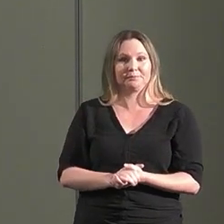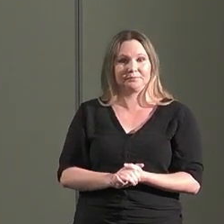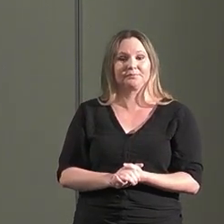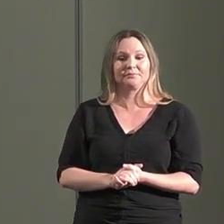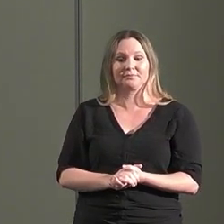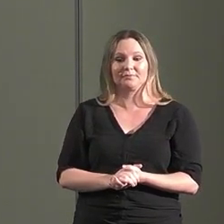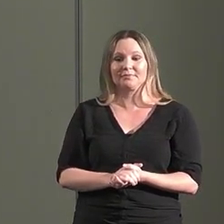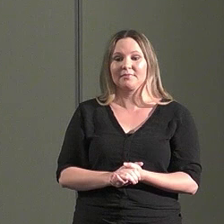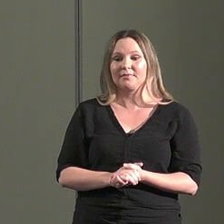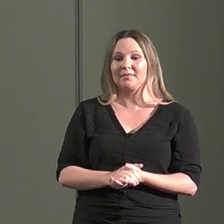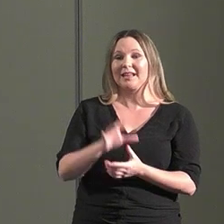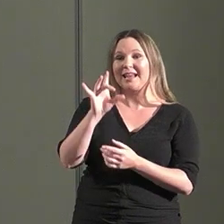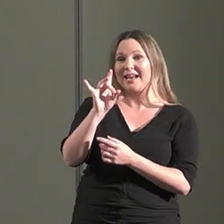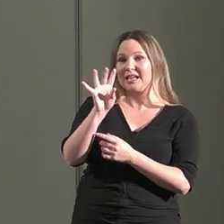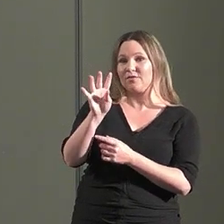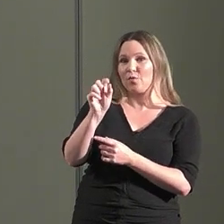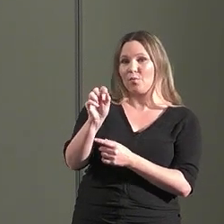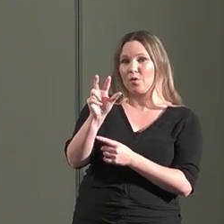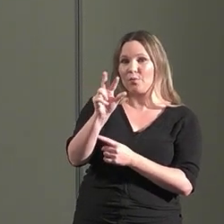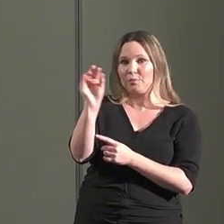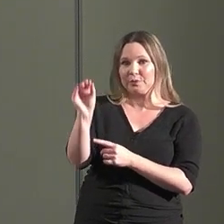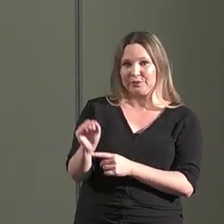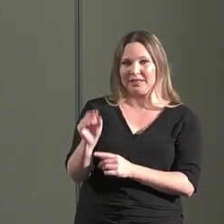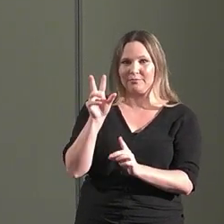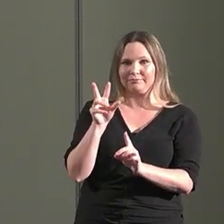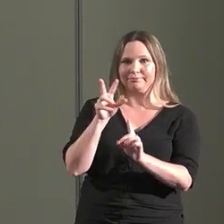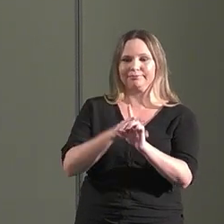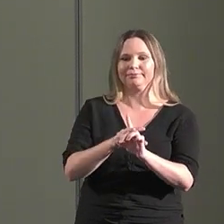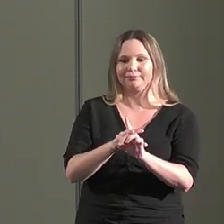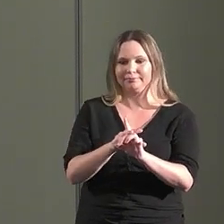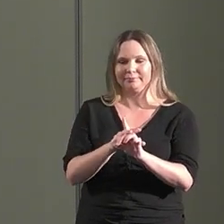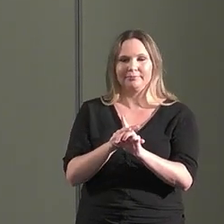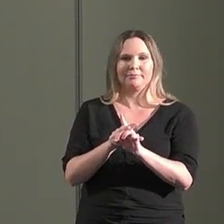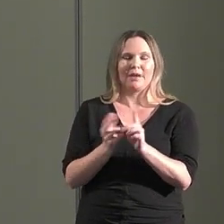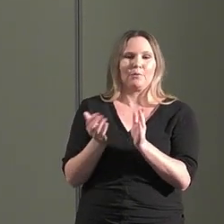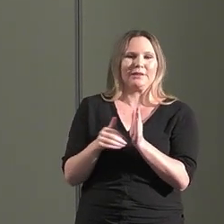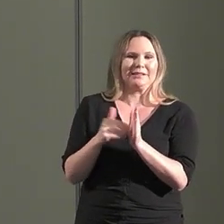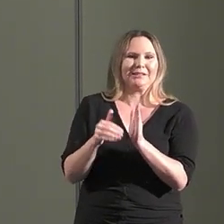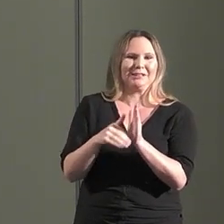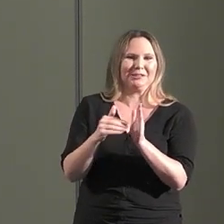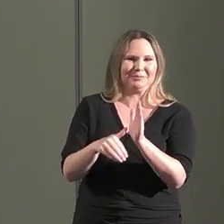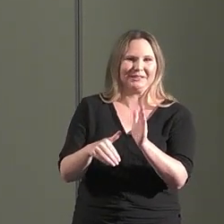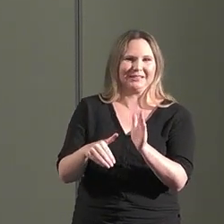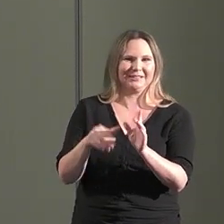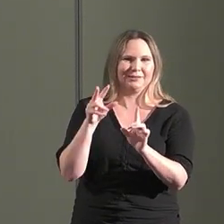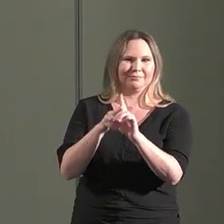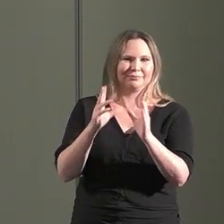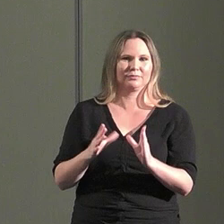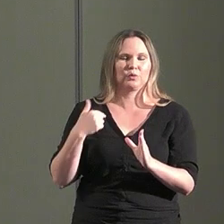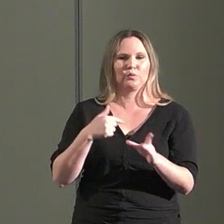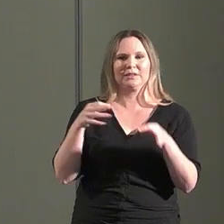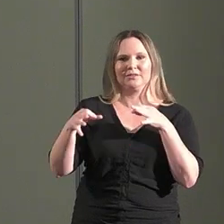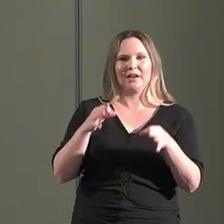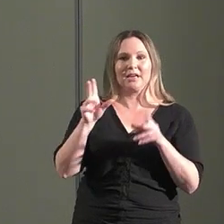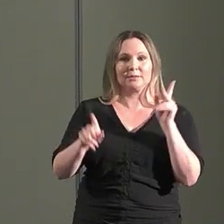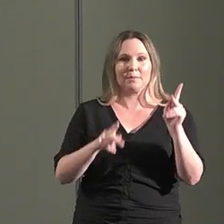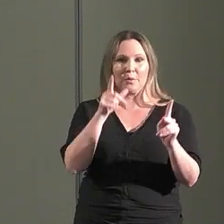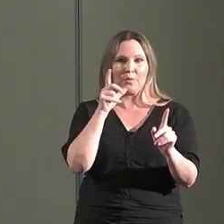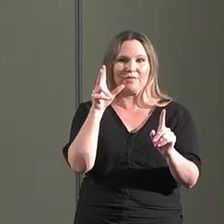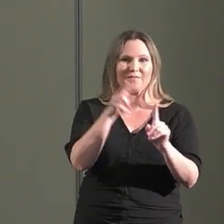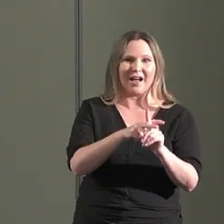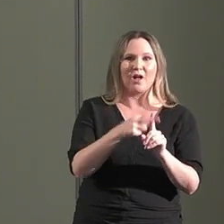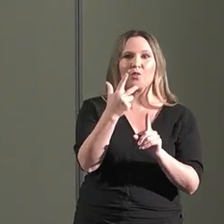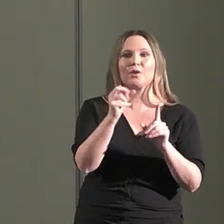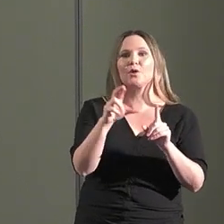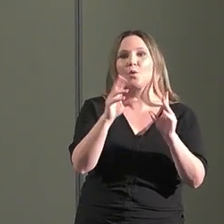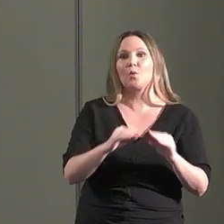84.3% were filed by serial plaintiffs that are individuals that filed three or more lawsuits